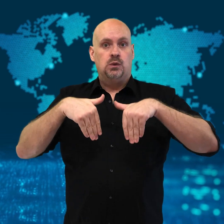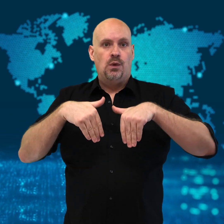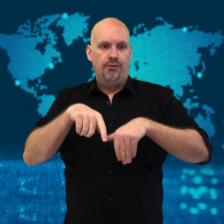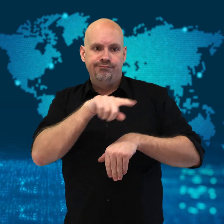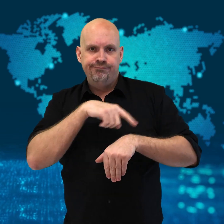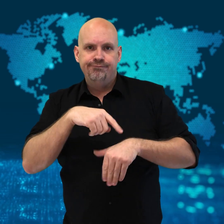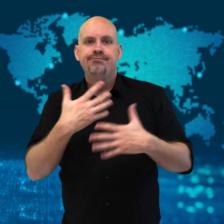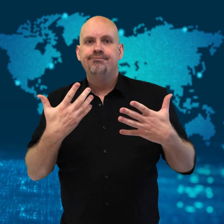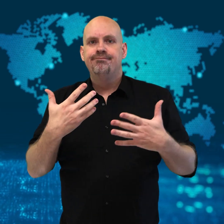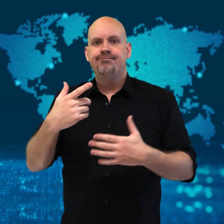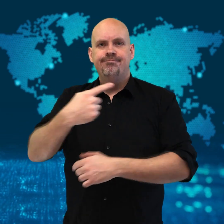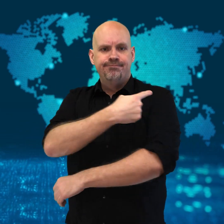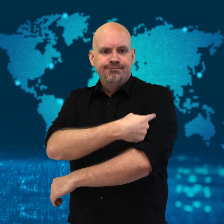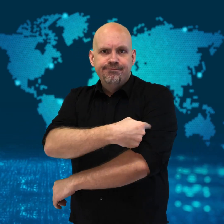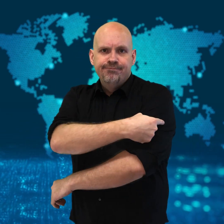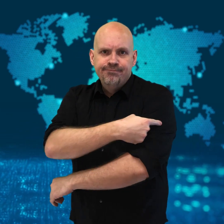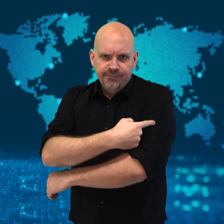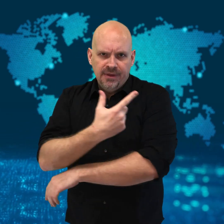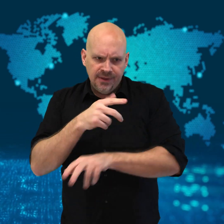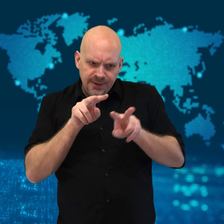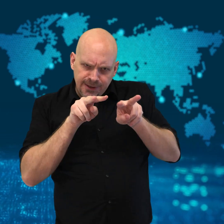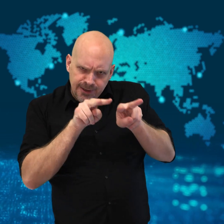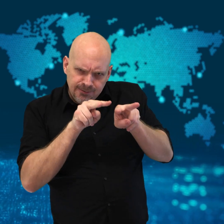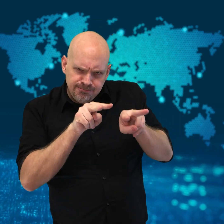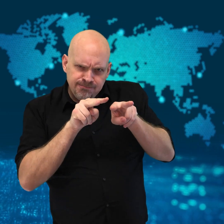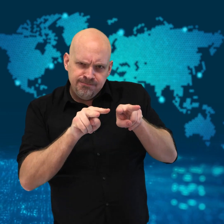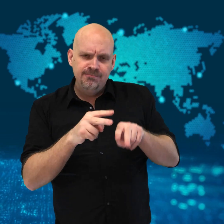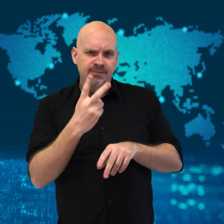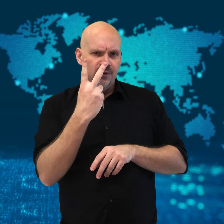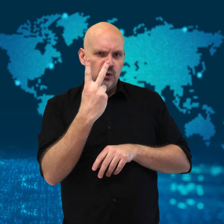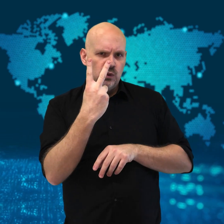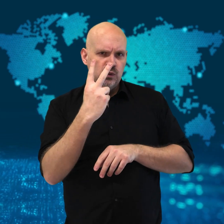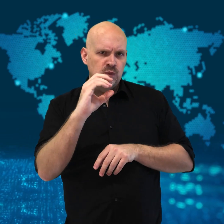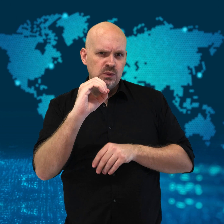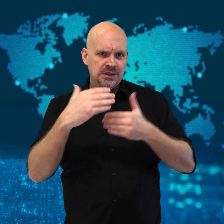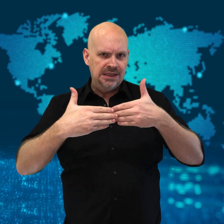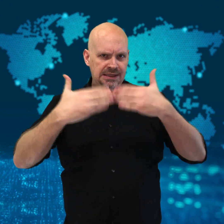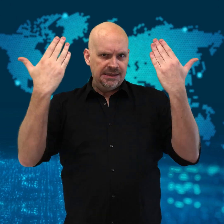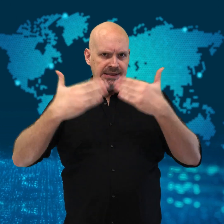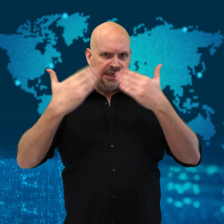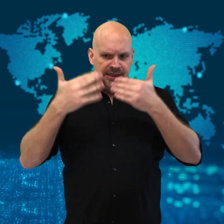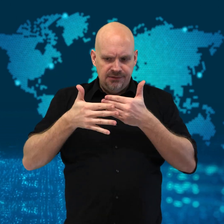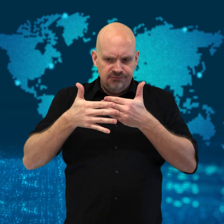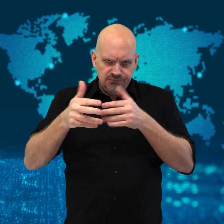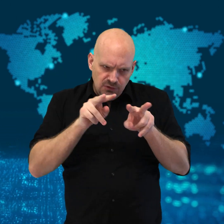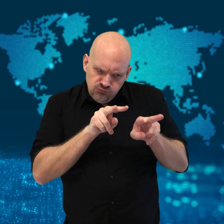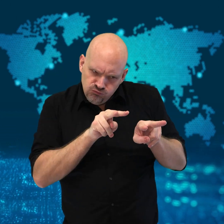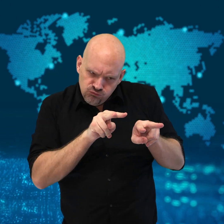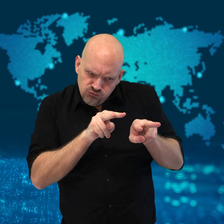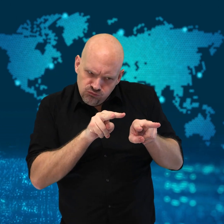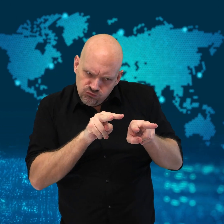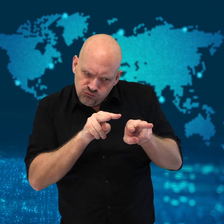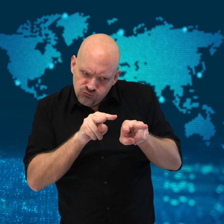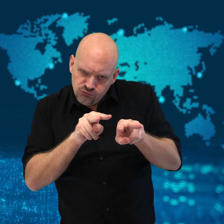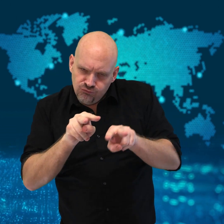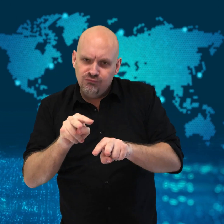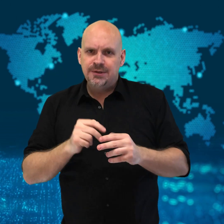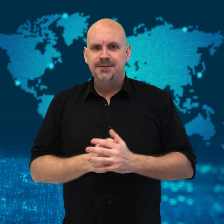The dogs will be closely monitored by doctors for 20 days.